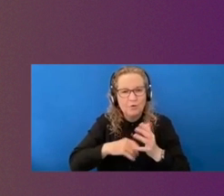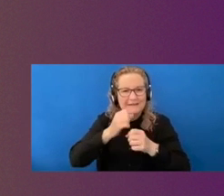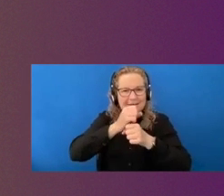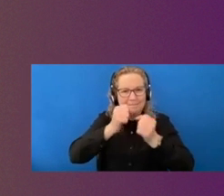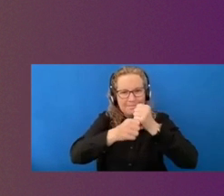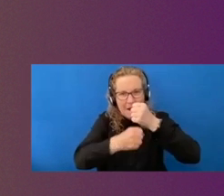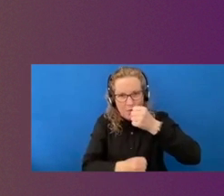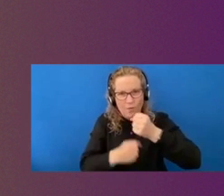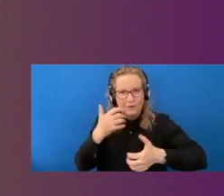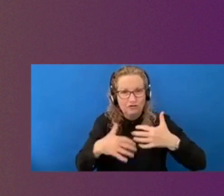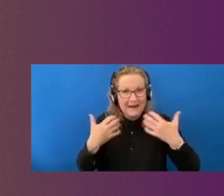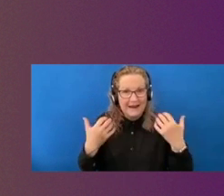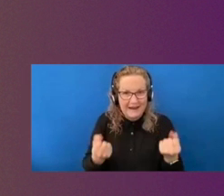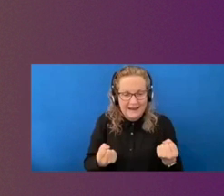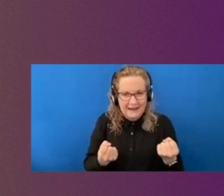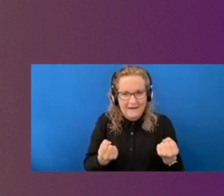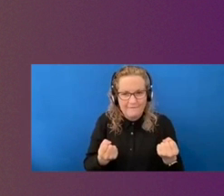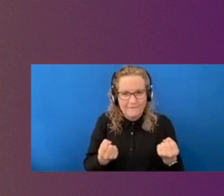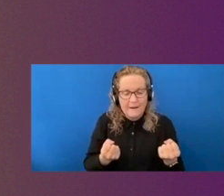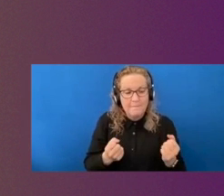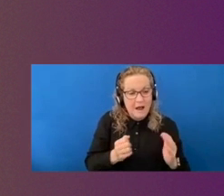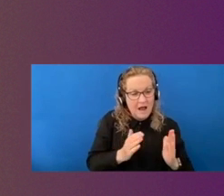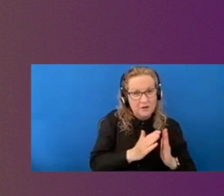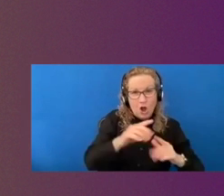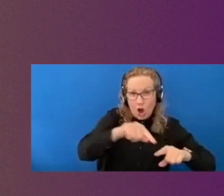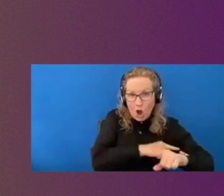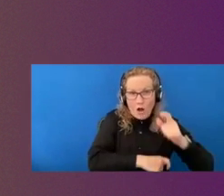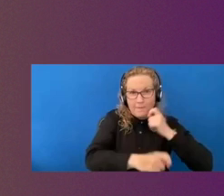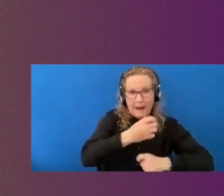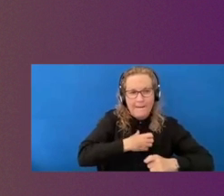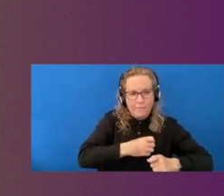um yeah over time that was becoming more manageable and yeah it was kind of phasing into